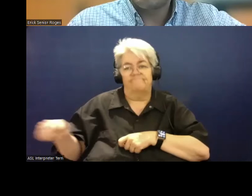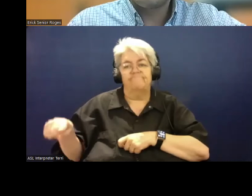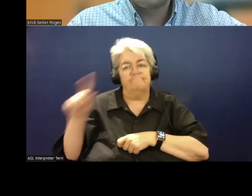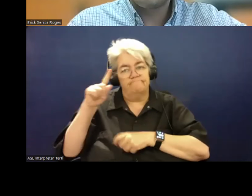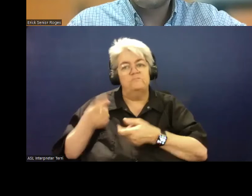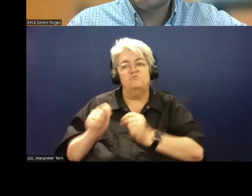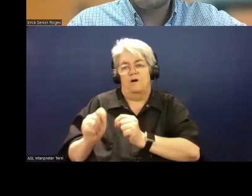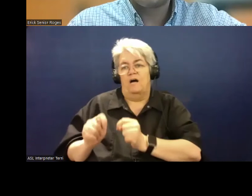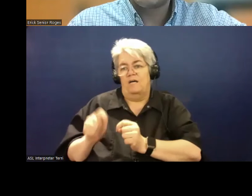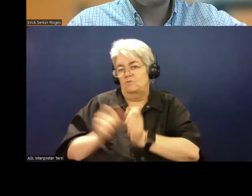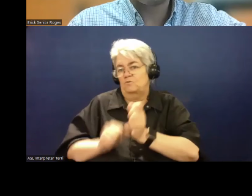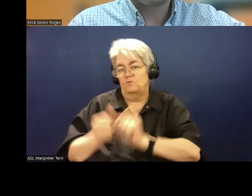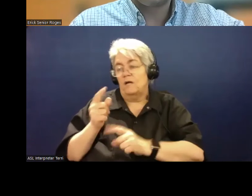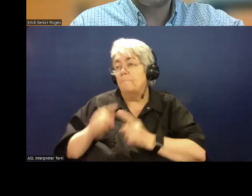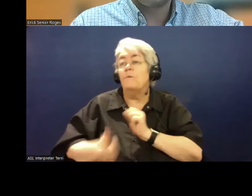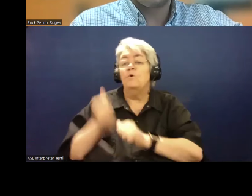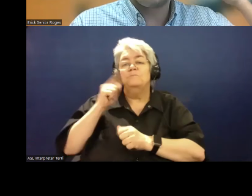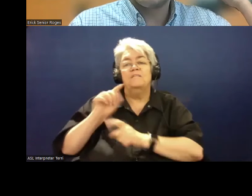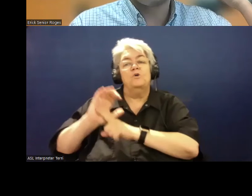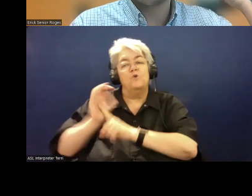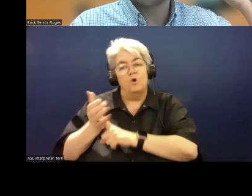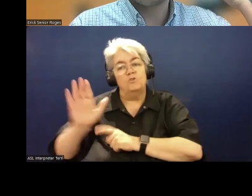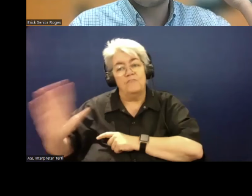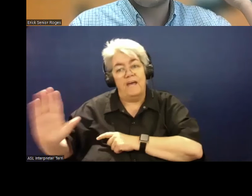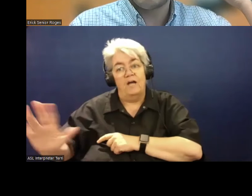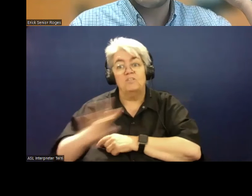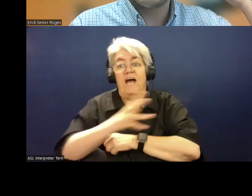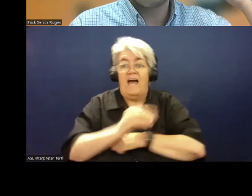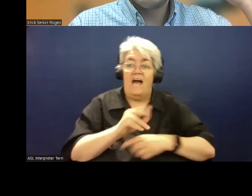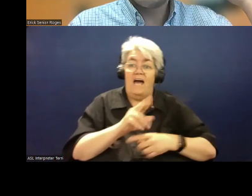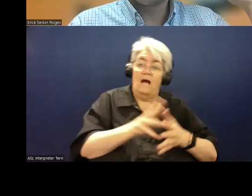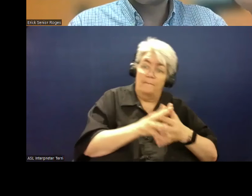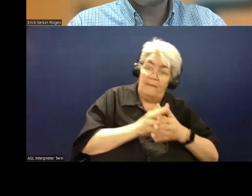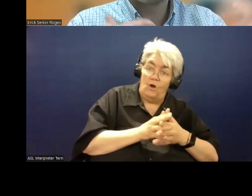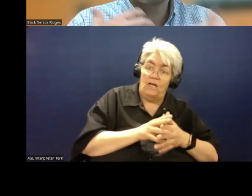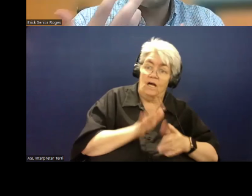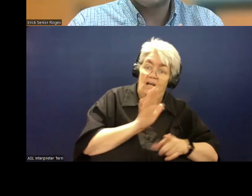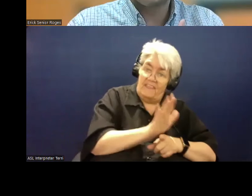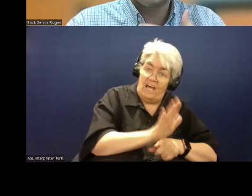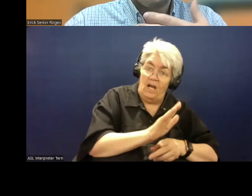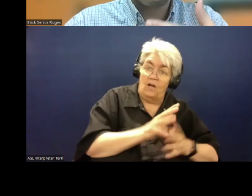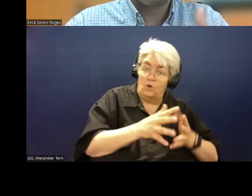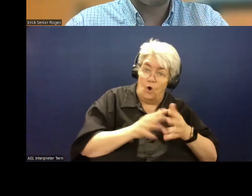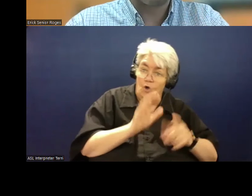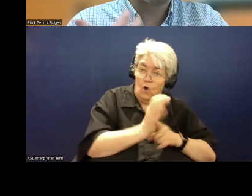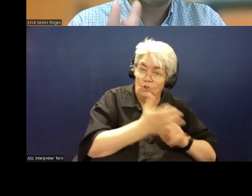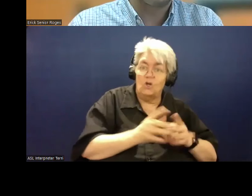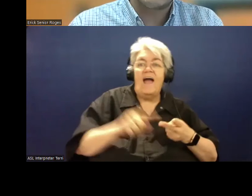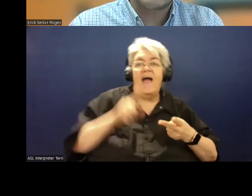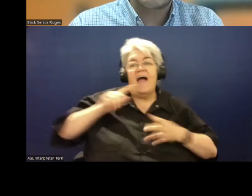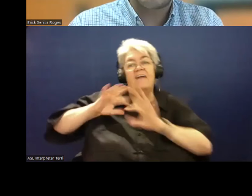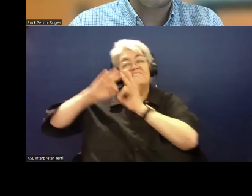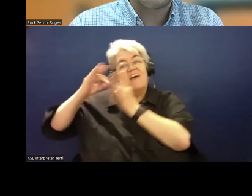THEIR CULTURE THEY ARE ADOPTING AND THE EXPECTATIONS FROM THE FAMILY SO THE CONFLICTS AND THE FAMILY DYSFUNCTION THAT CAN COME